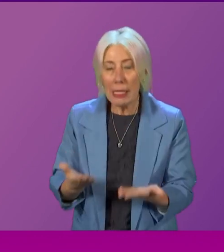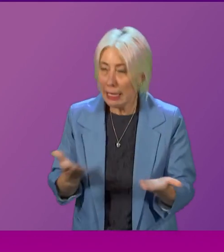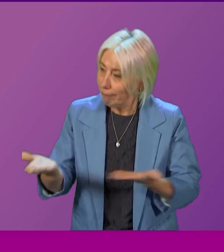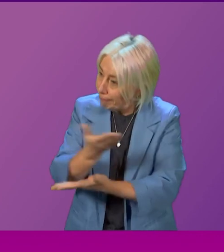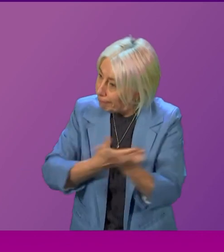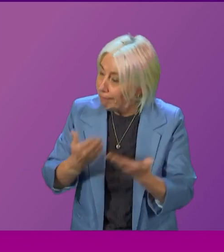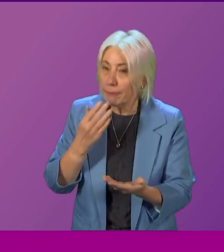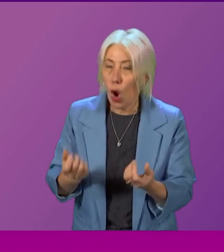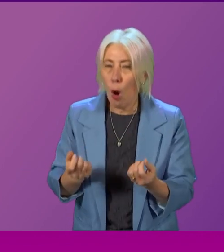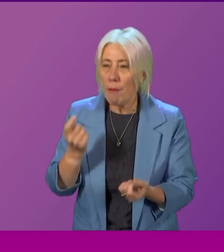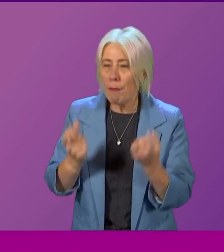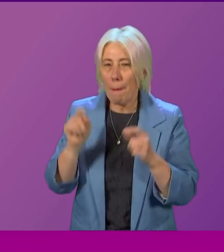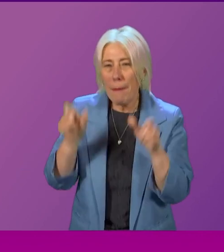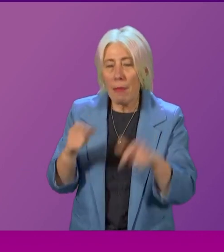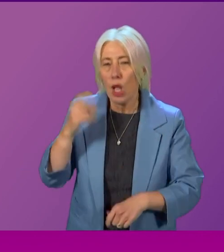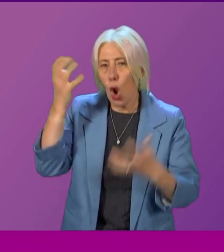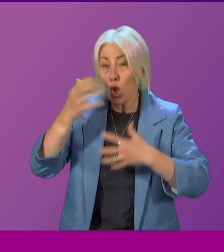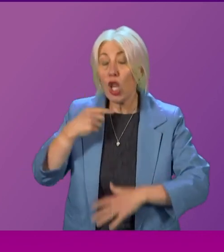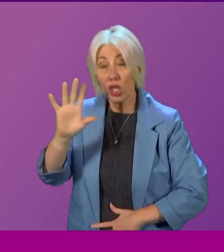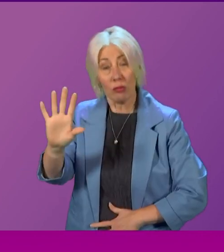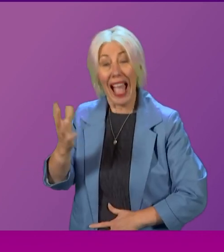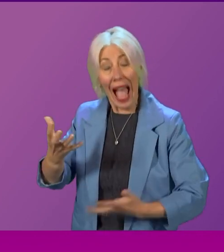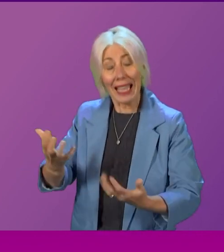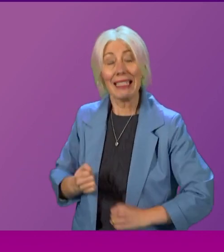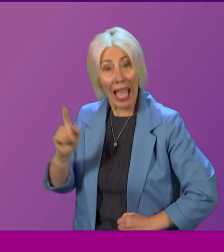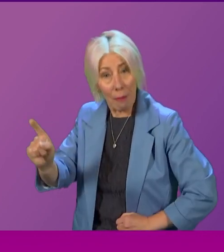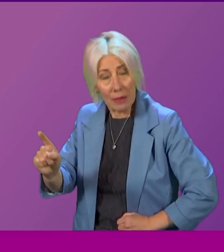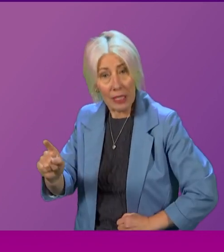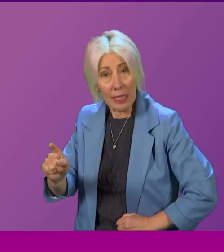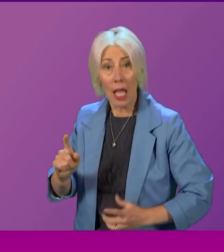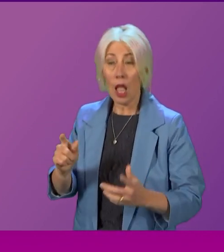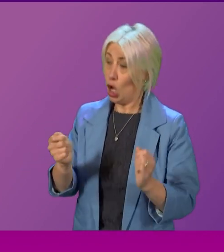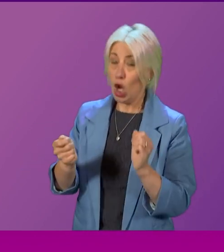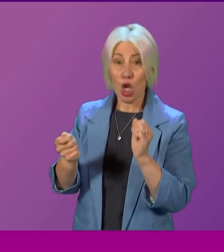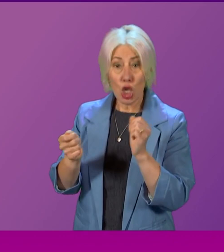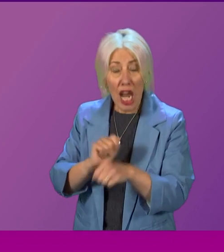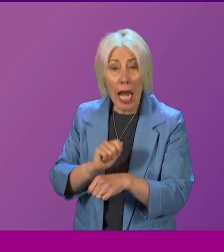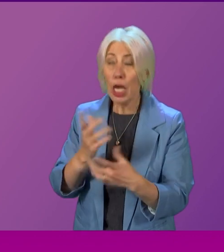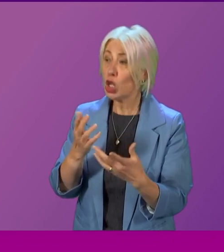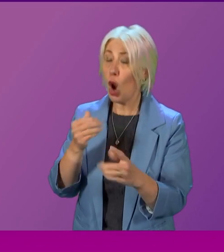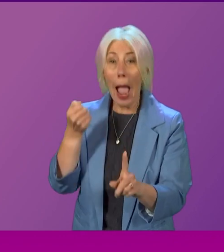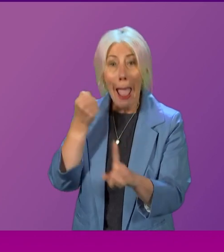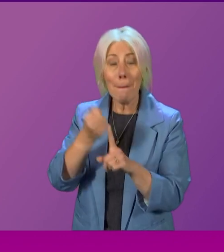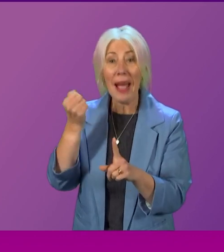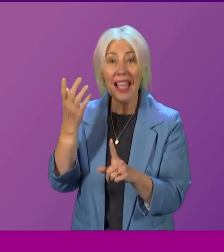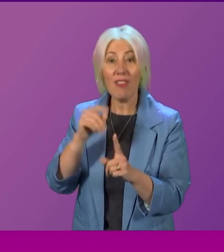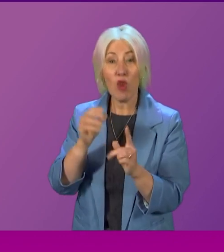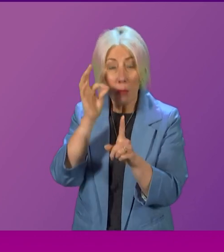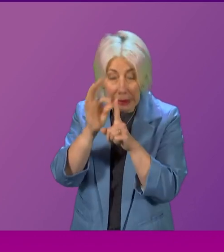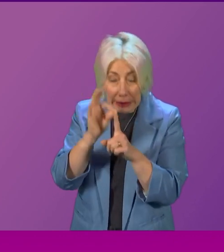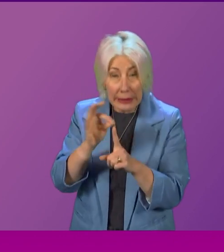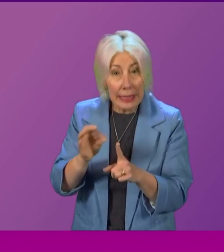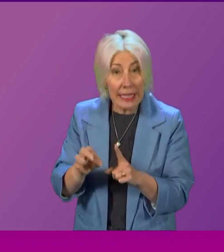are sparking concern—are not changed or impacted in any way by the detail of the legislation.